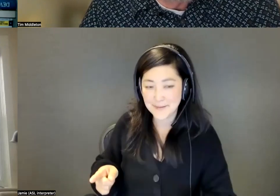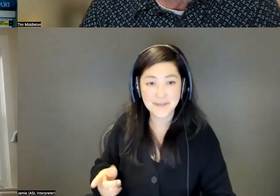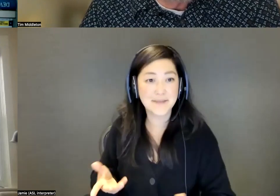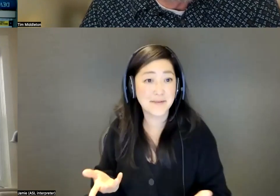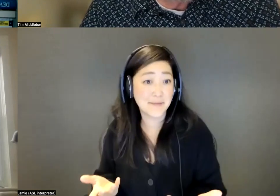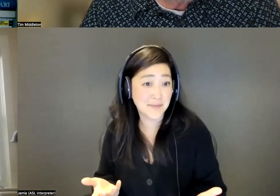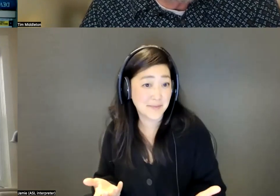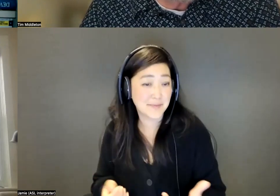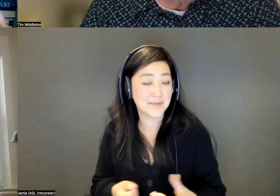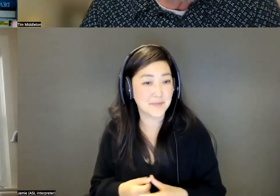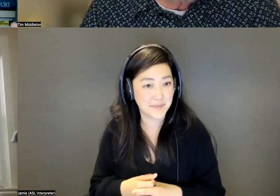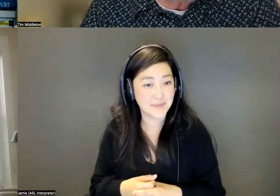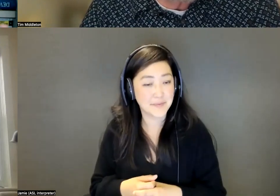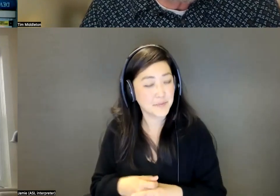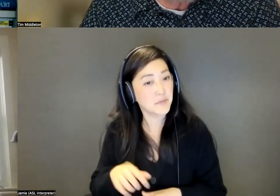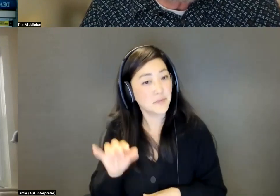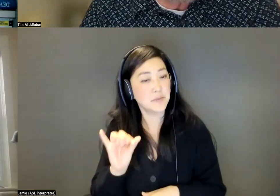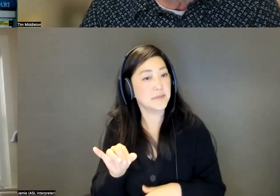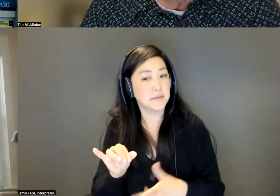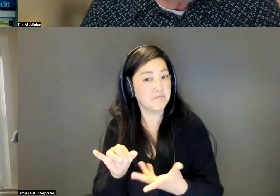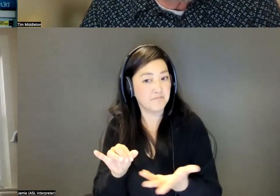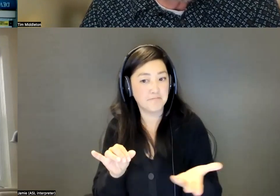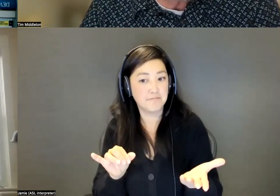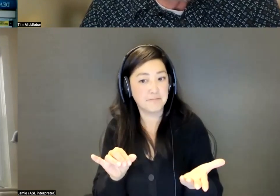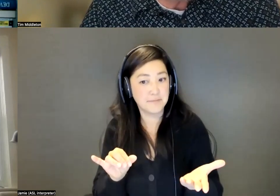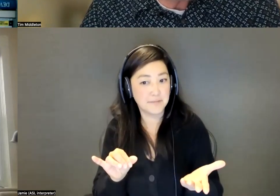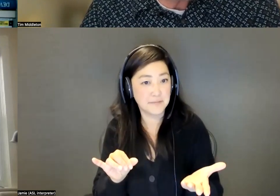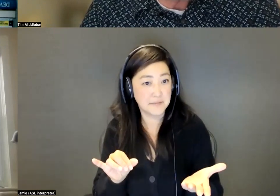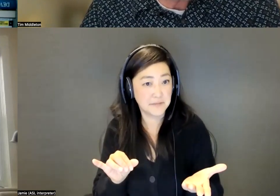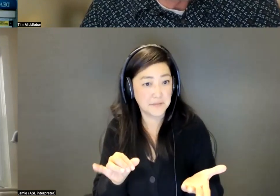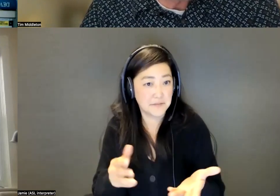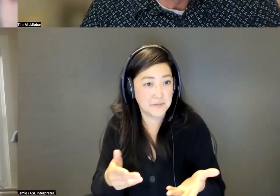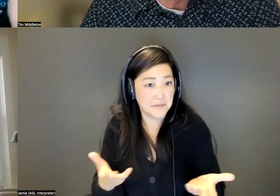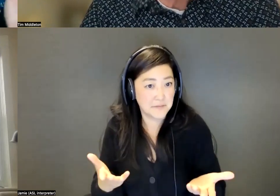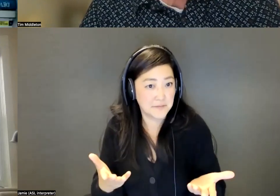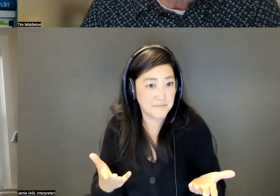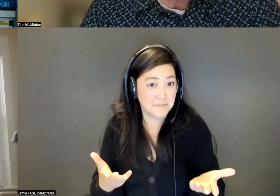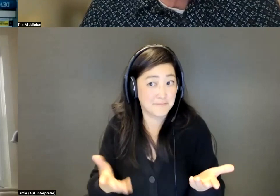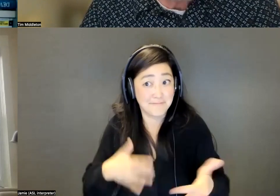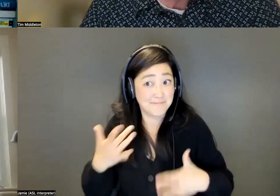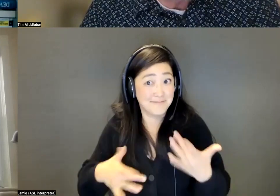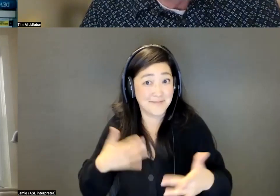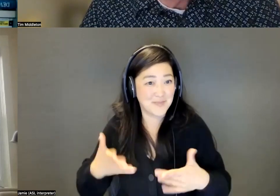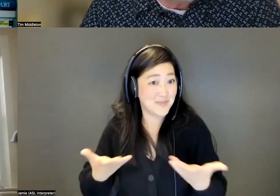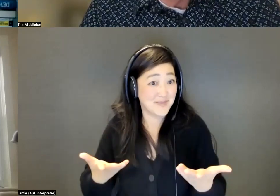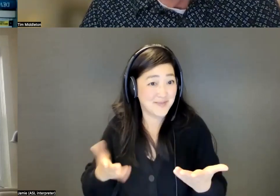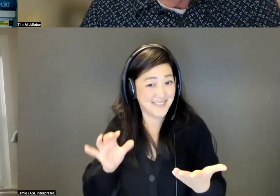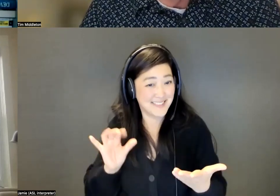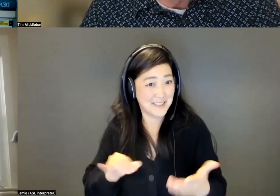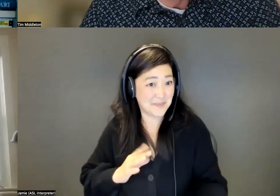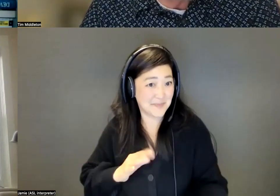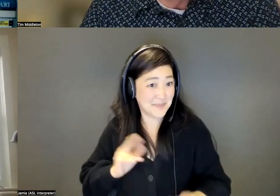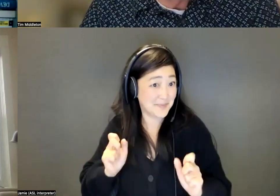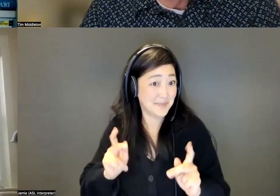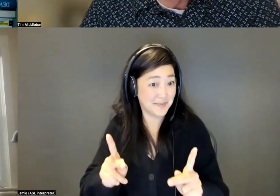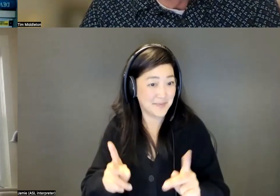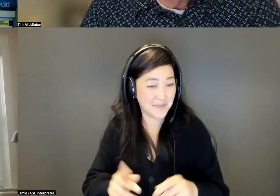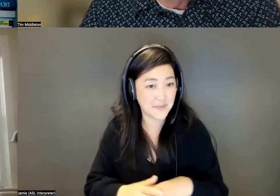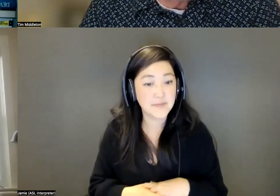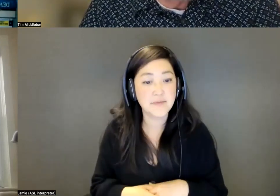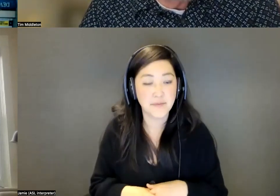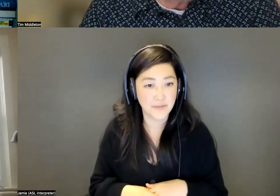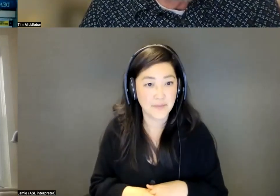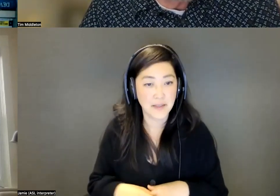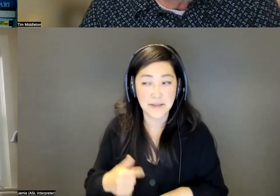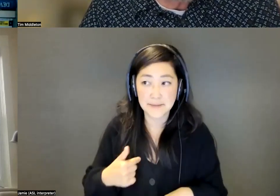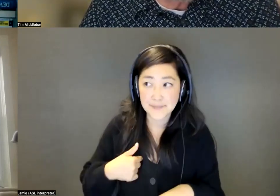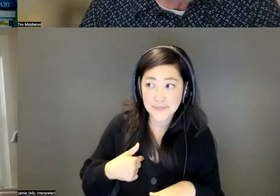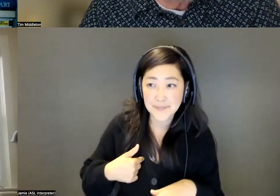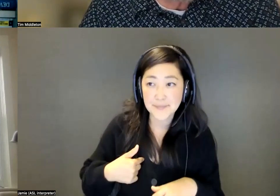and that's the kind of exciting opportunity there, I think. So, I'm hoping, I'm expecting to be